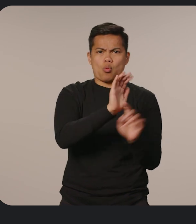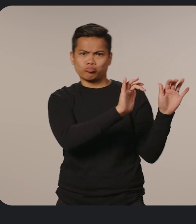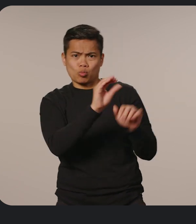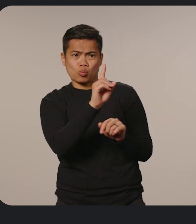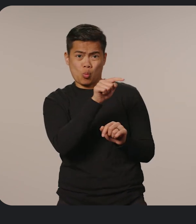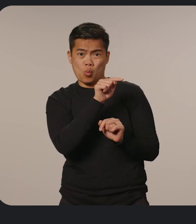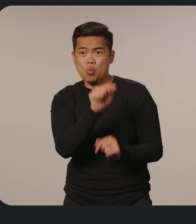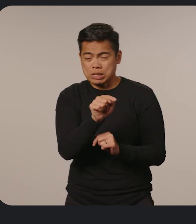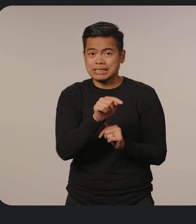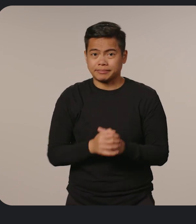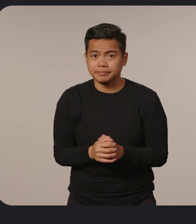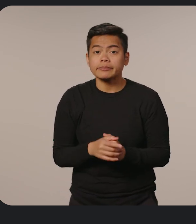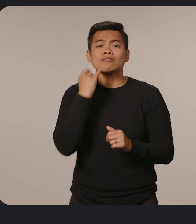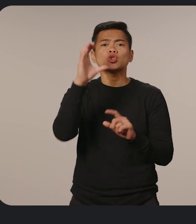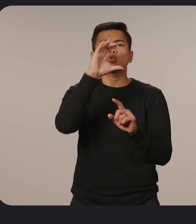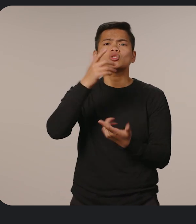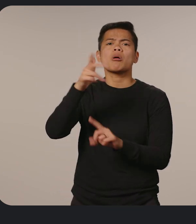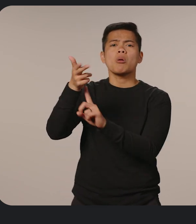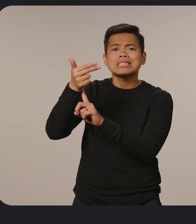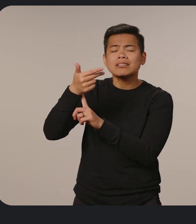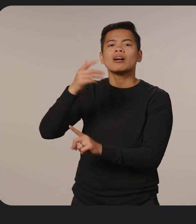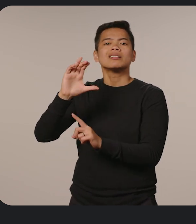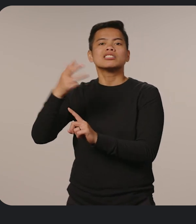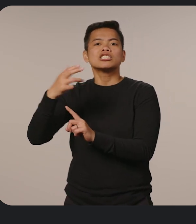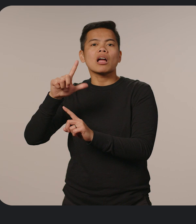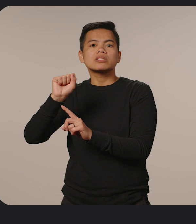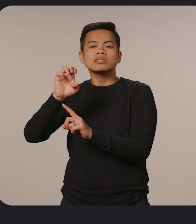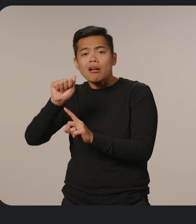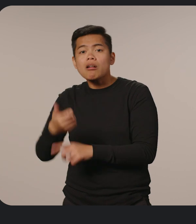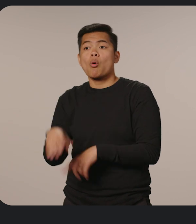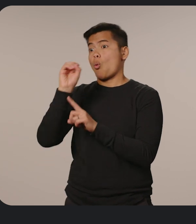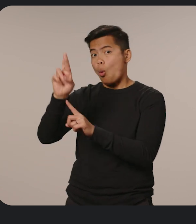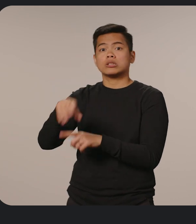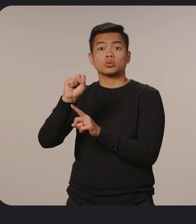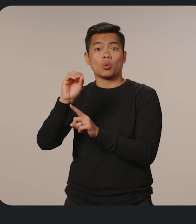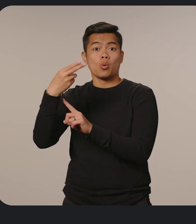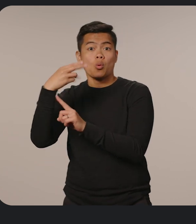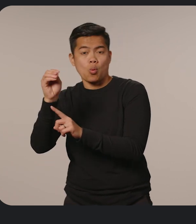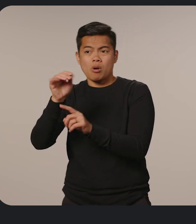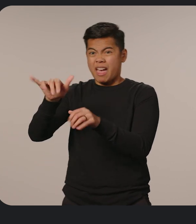hotels in Chelsea or Soho neighborhoods in New York you can use the in operator